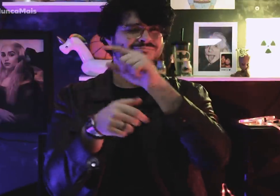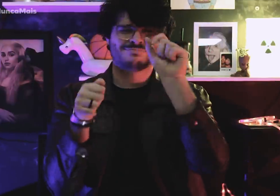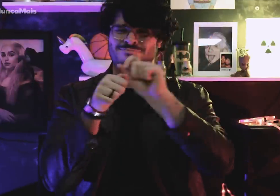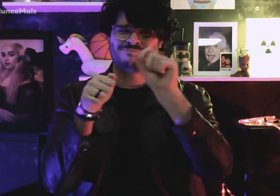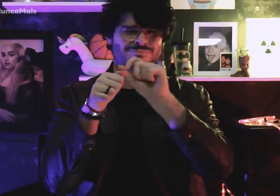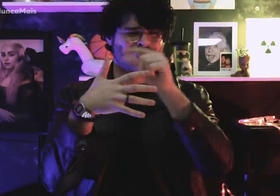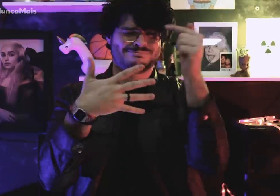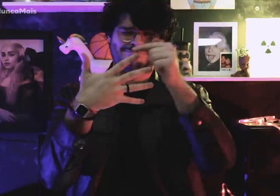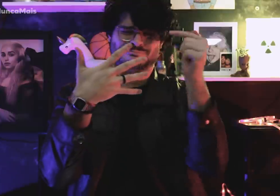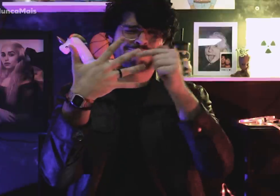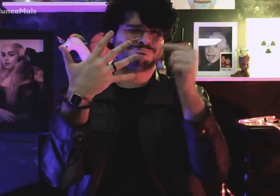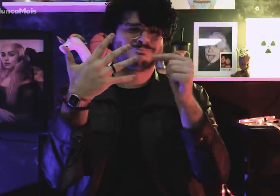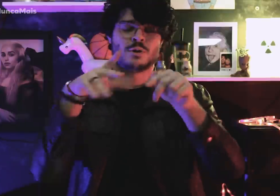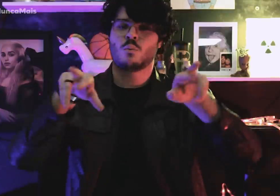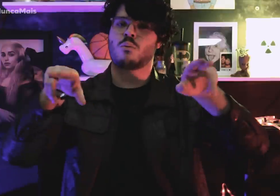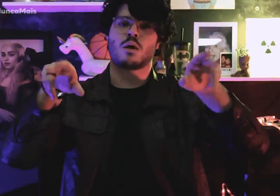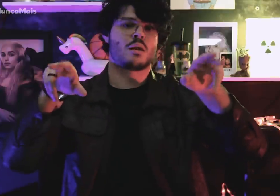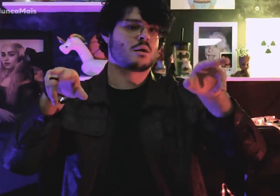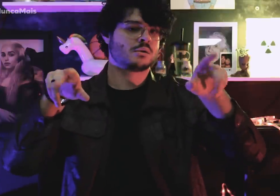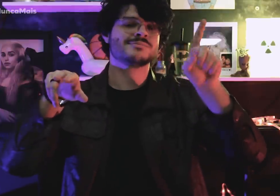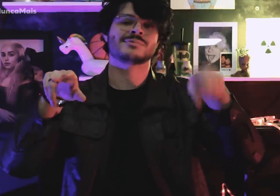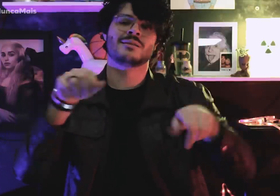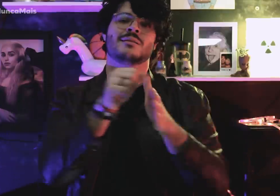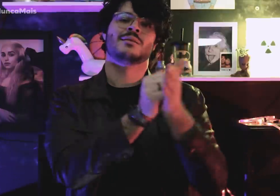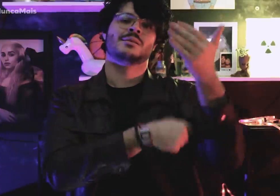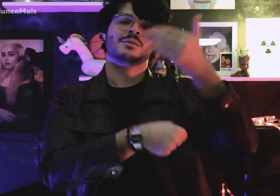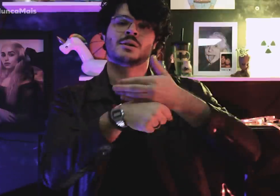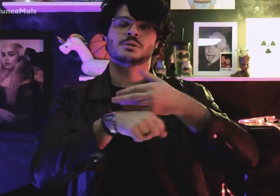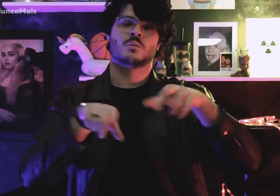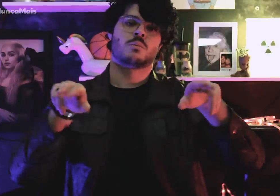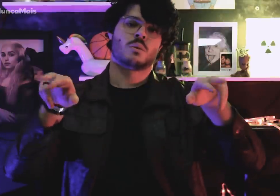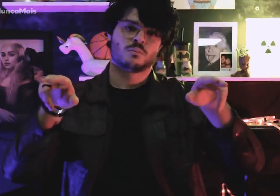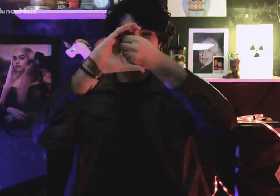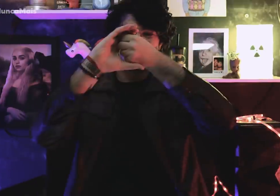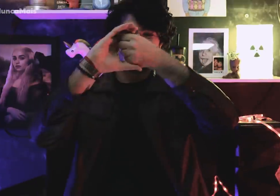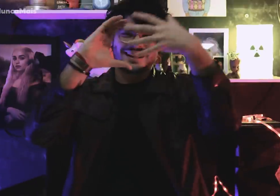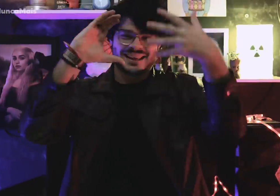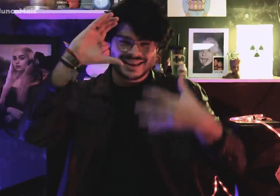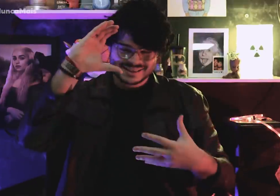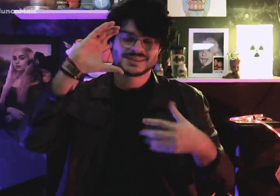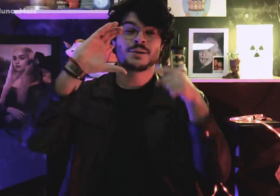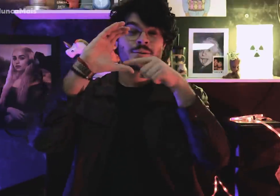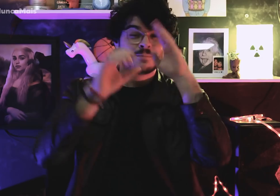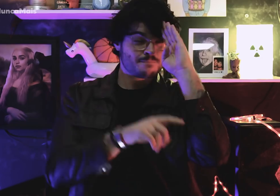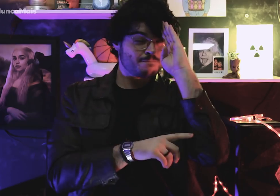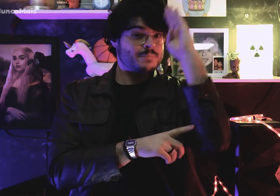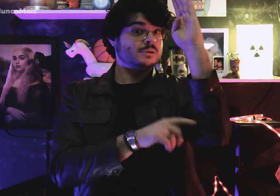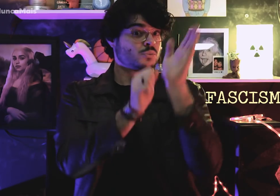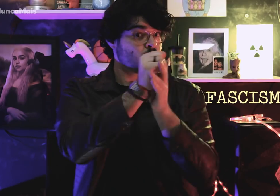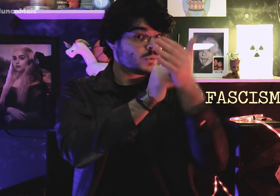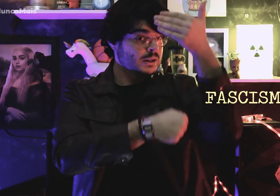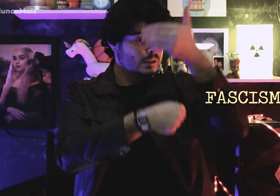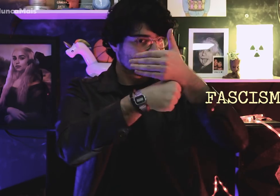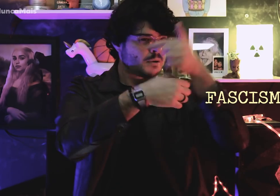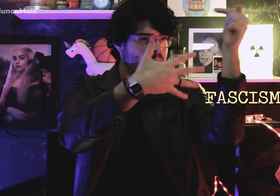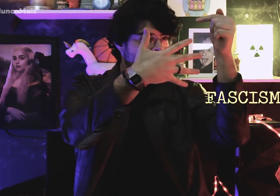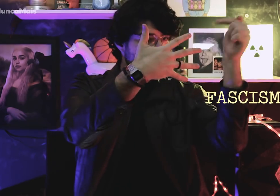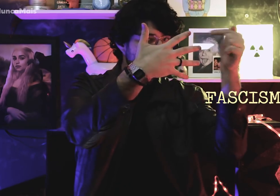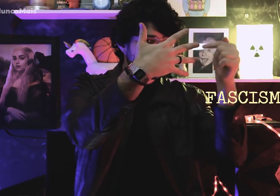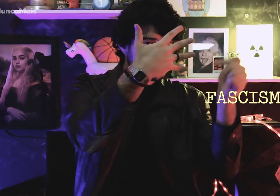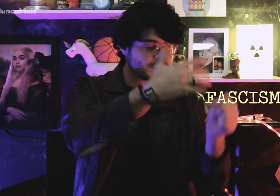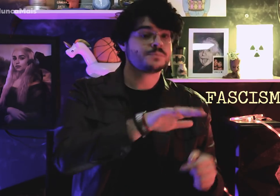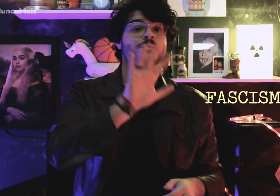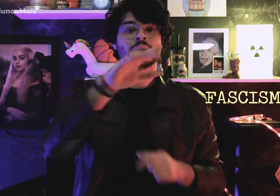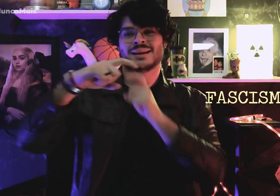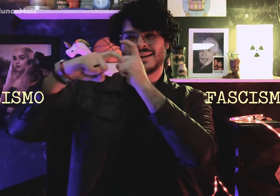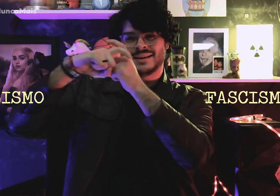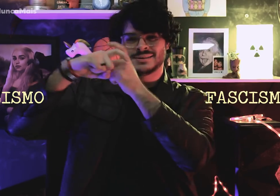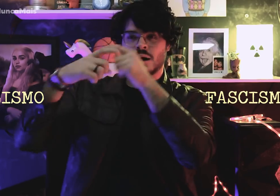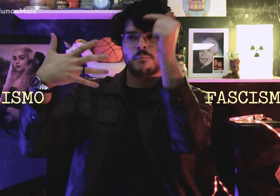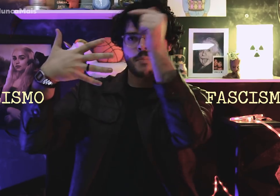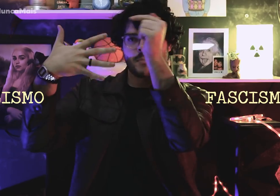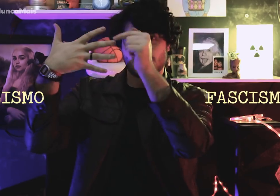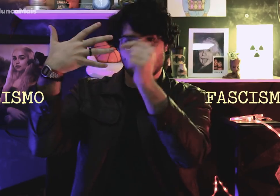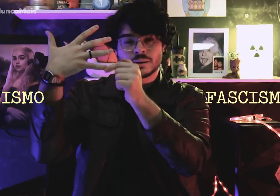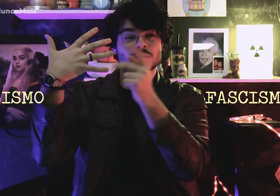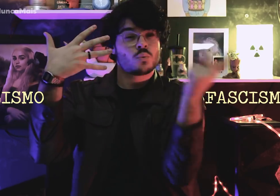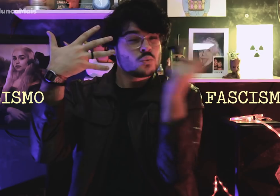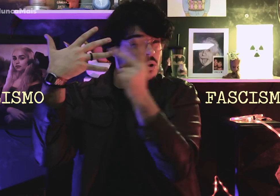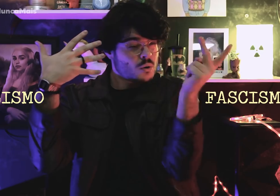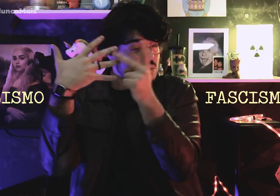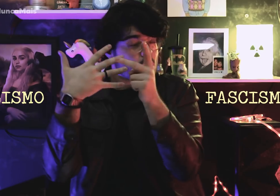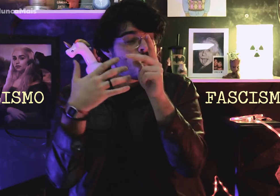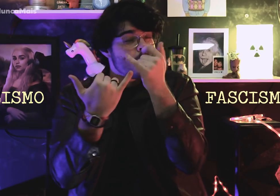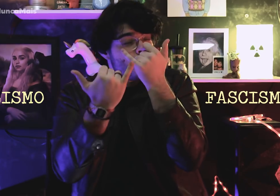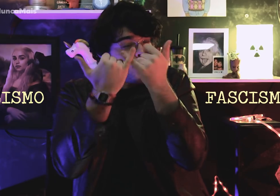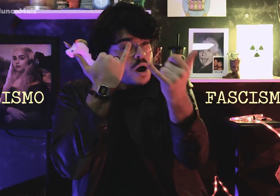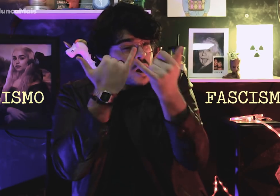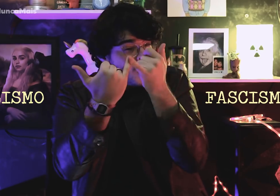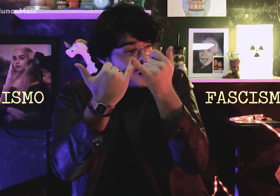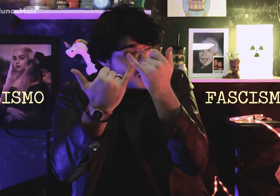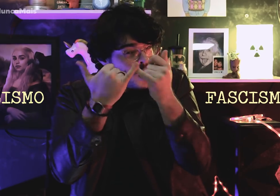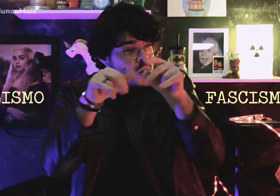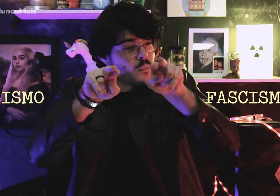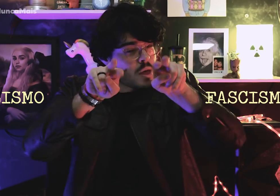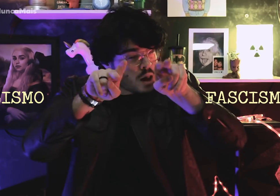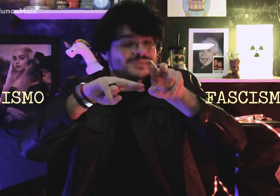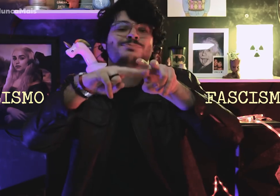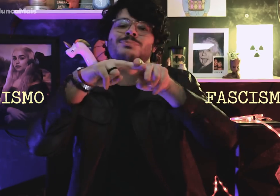The main characteristics of fascism are almost the same as Nazism,